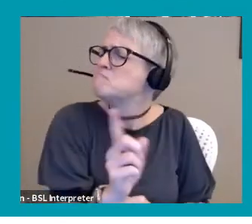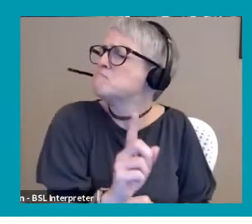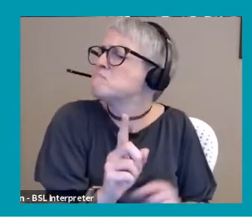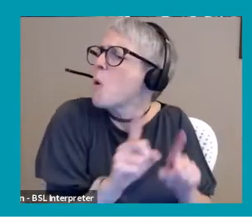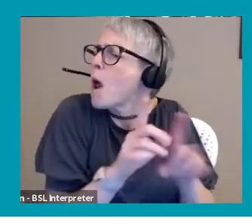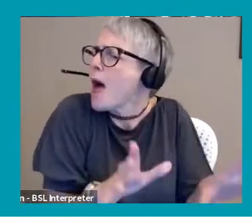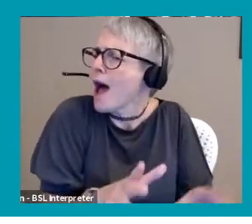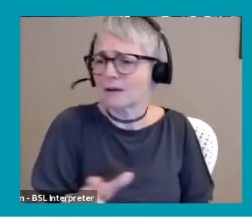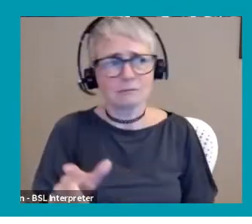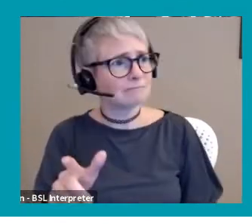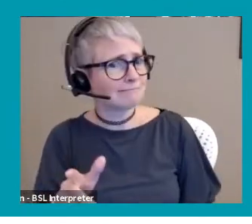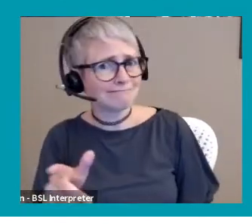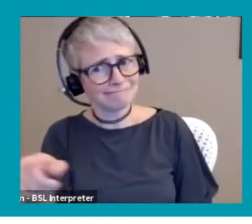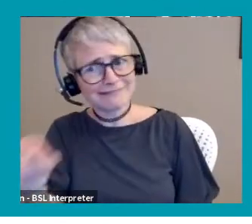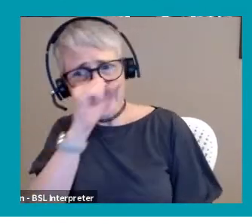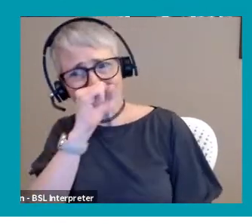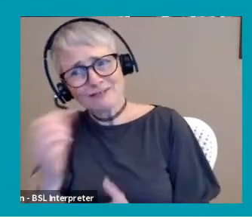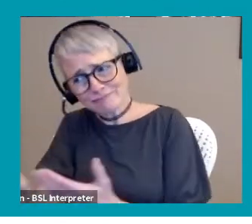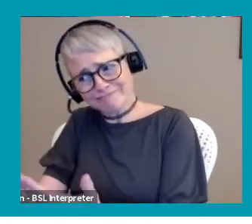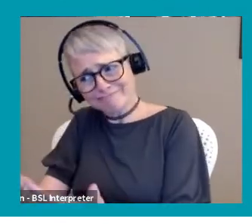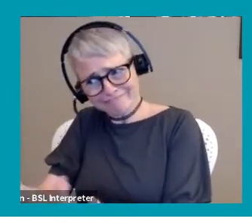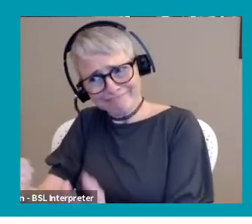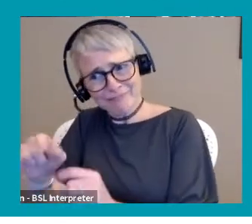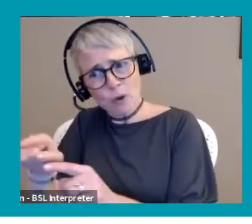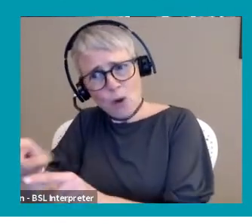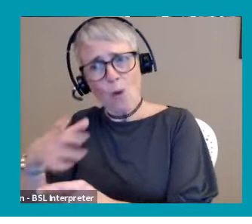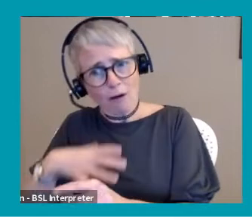It's just as much about you want to go find the right fit.